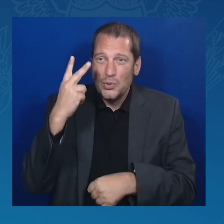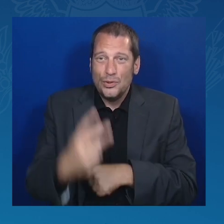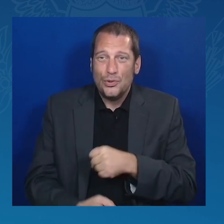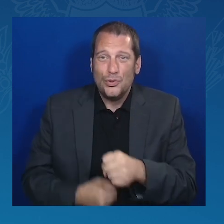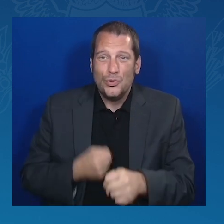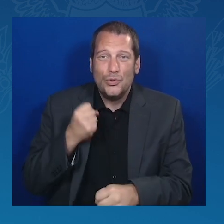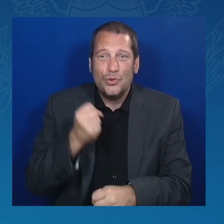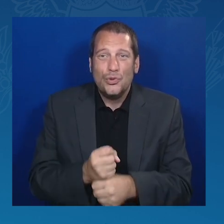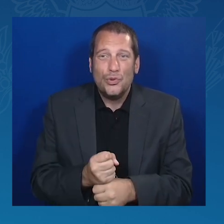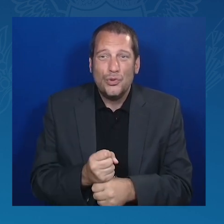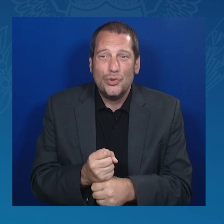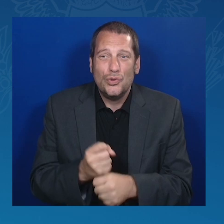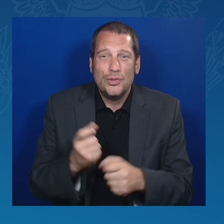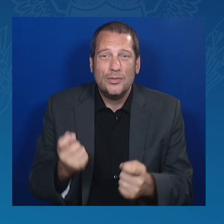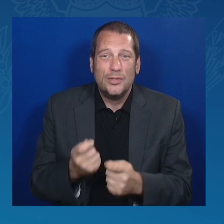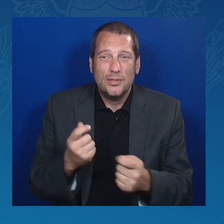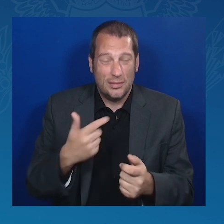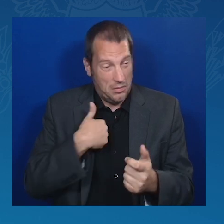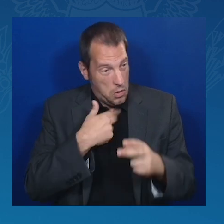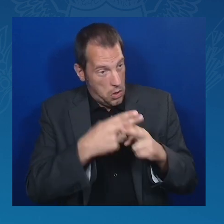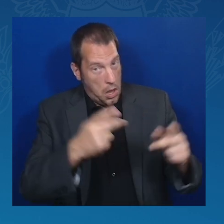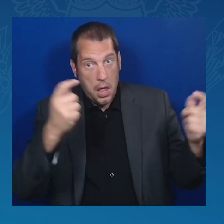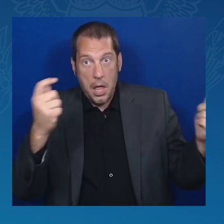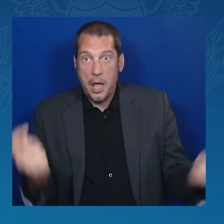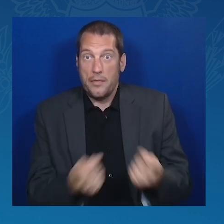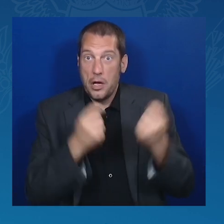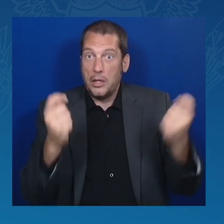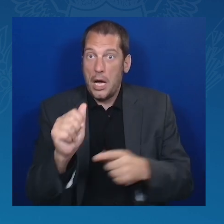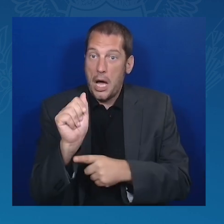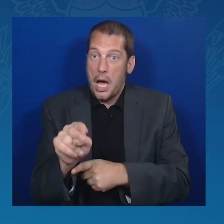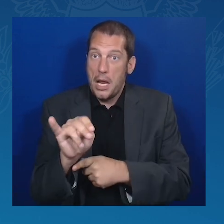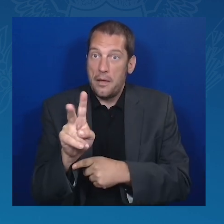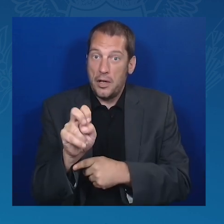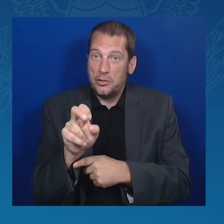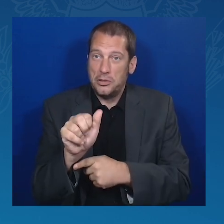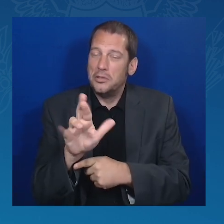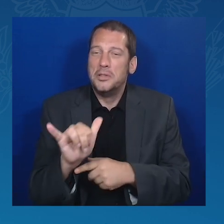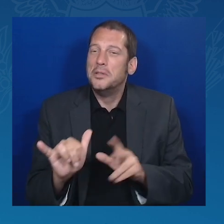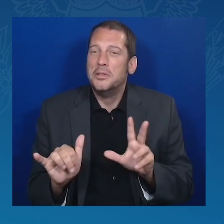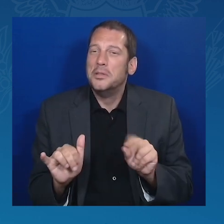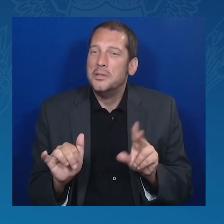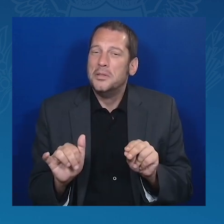The Vice President: Yeah. That's good right, of the day that the highest court in our land